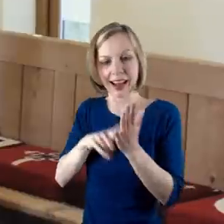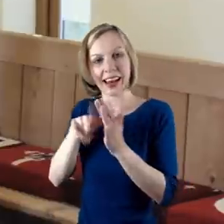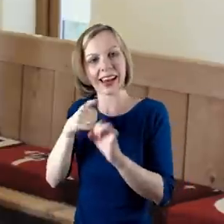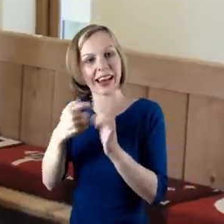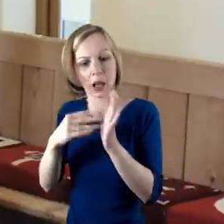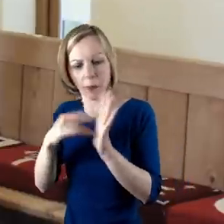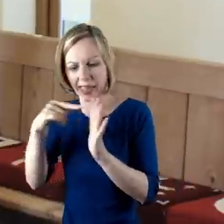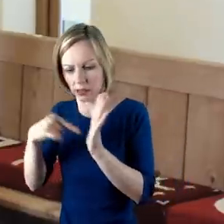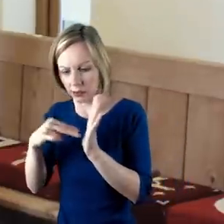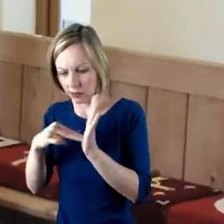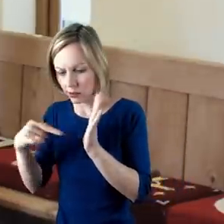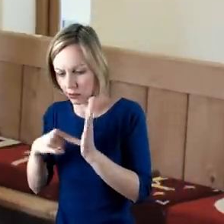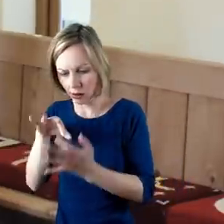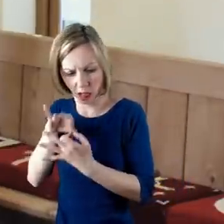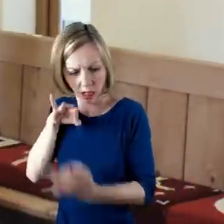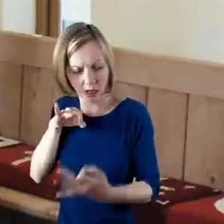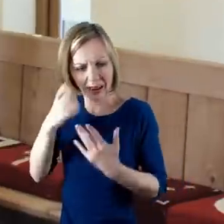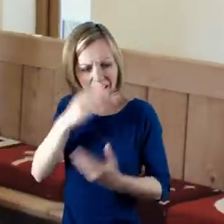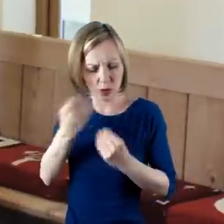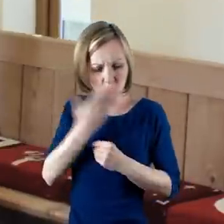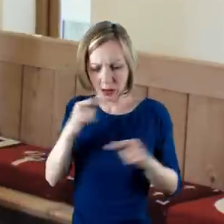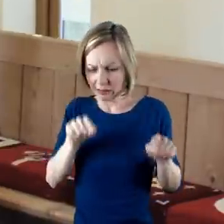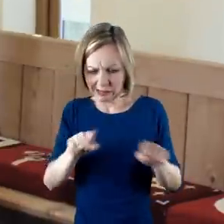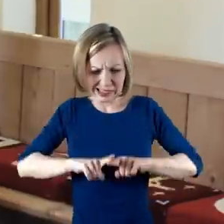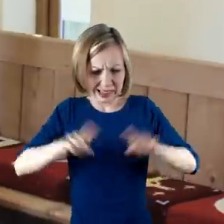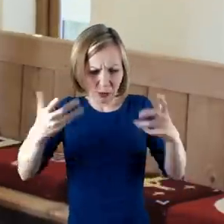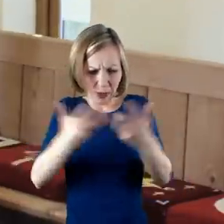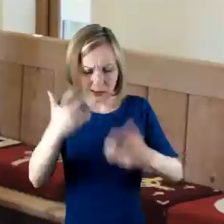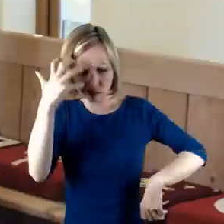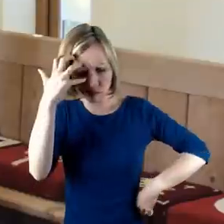and connects like to like, bone to bone.